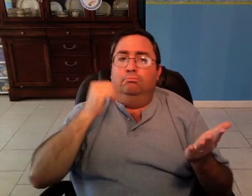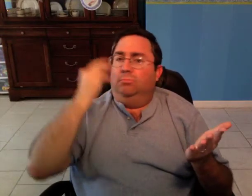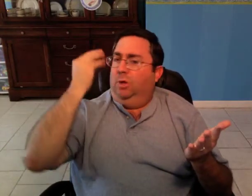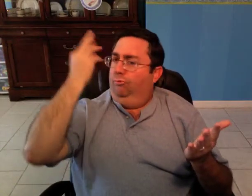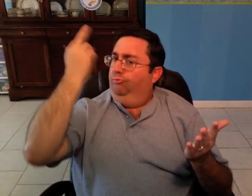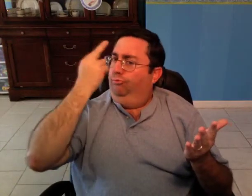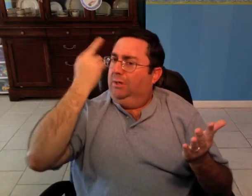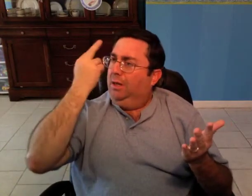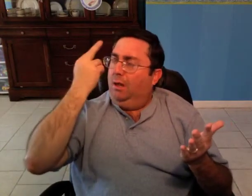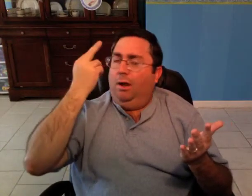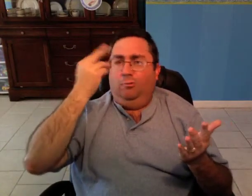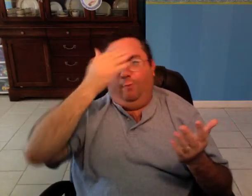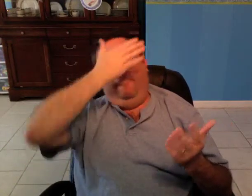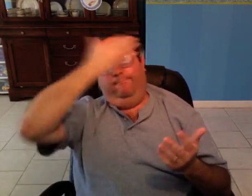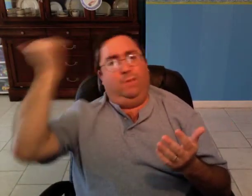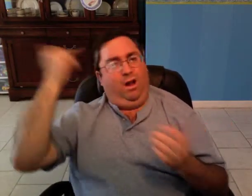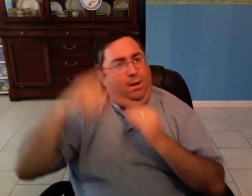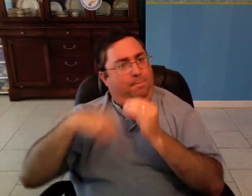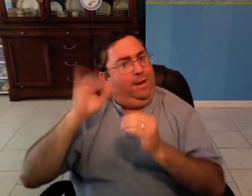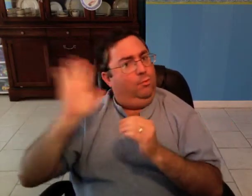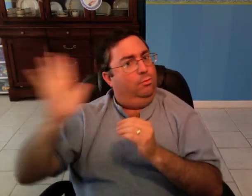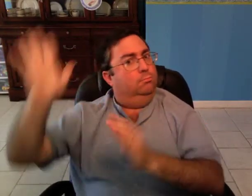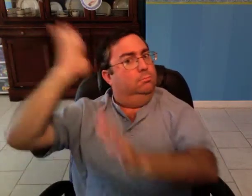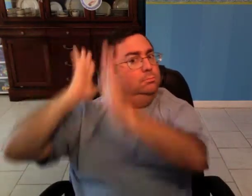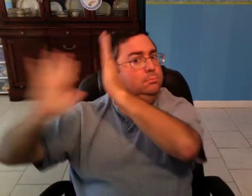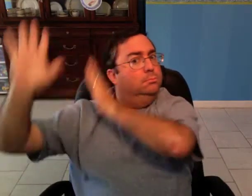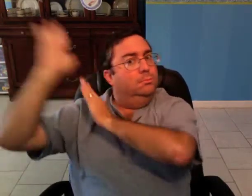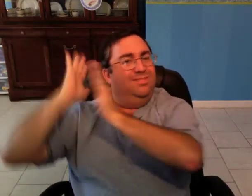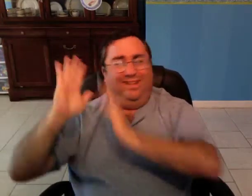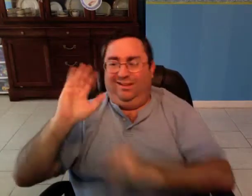So today, Europe and Britain, have forgotten their past or don't realize